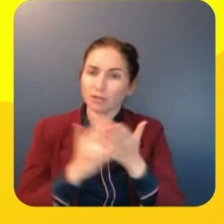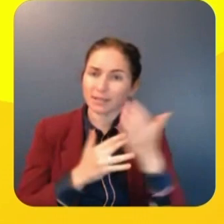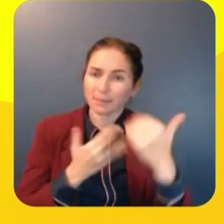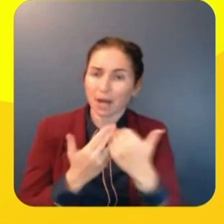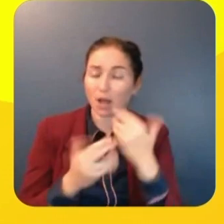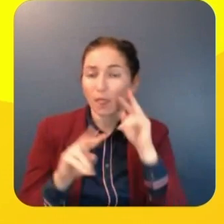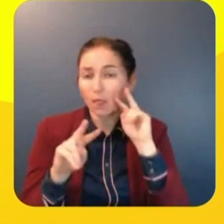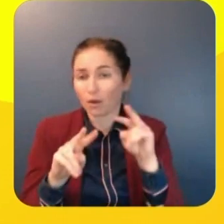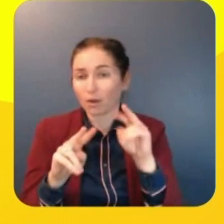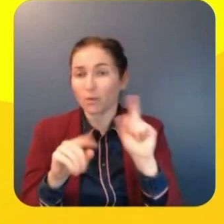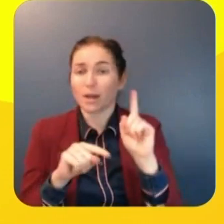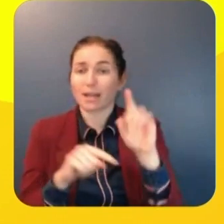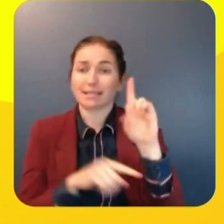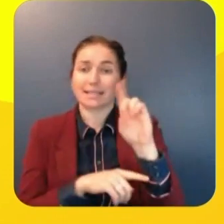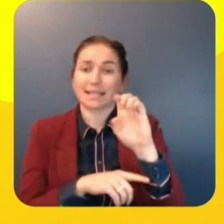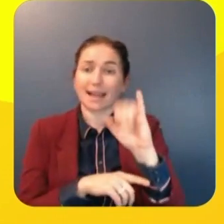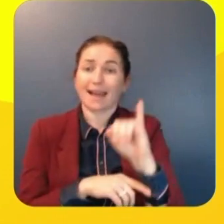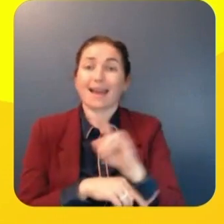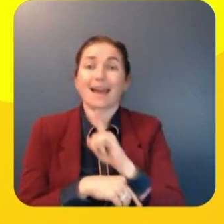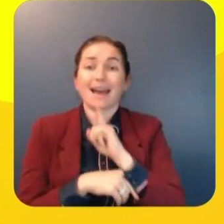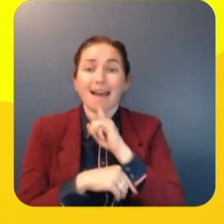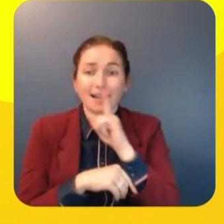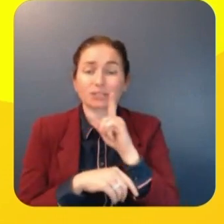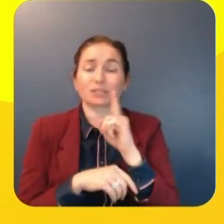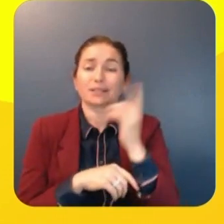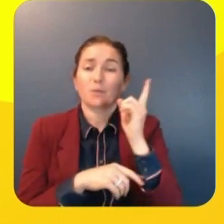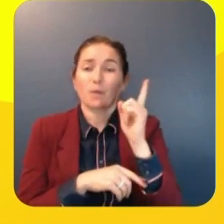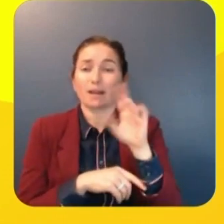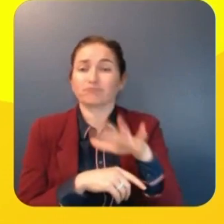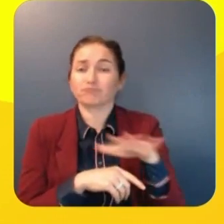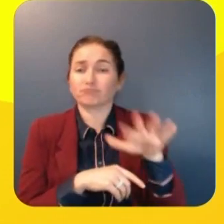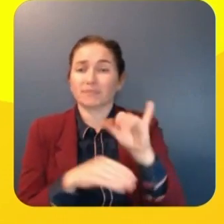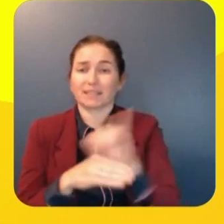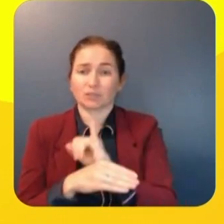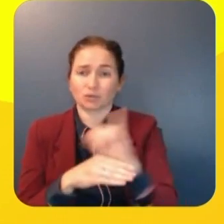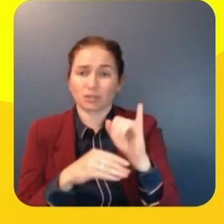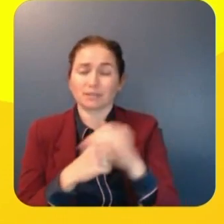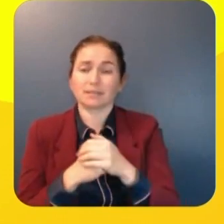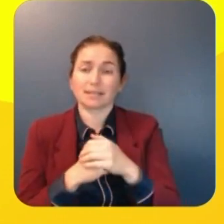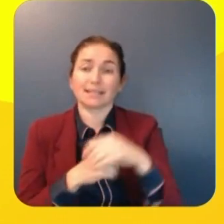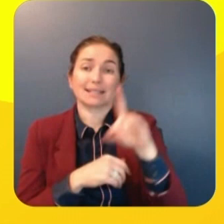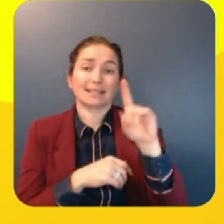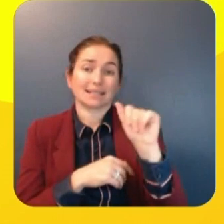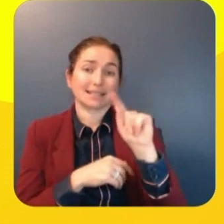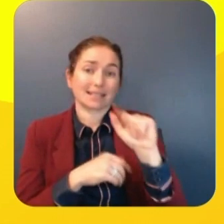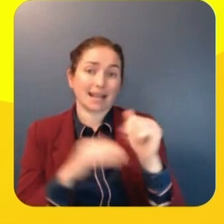inclusion is actually is across the industry. Data equity means to us that diverse communities